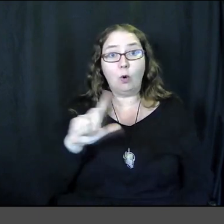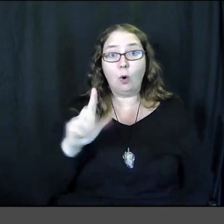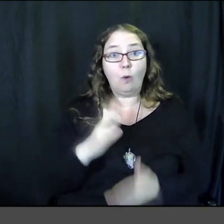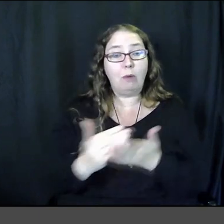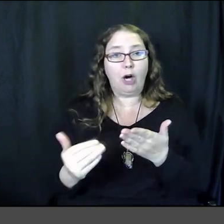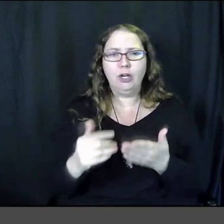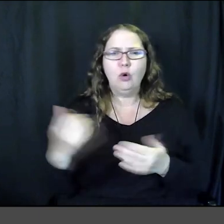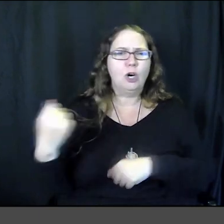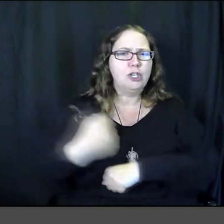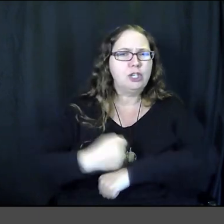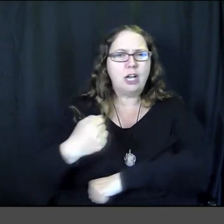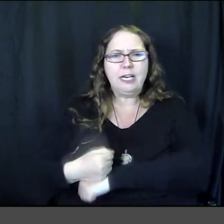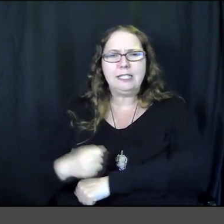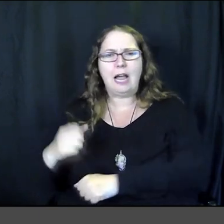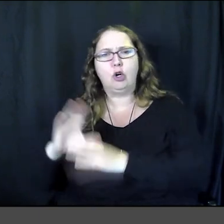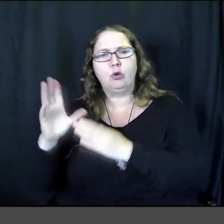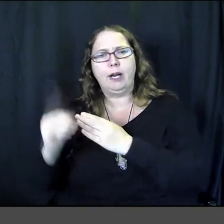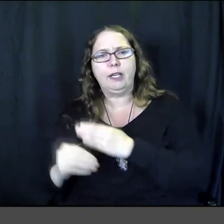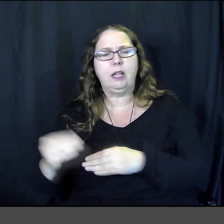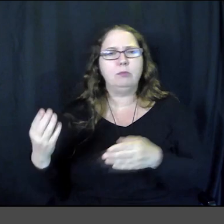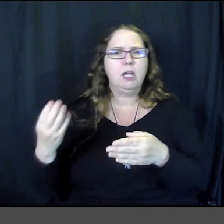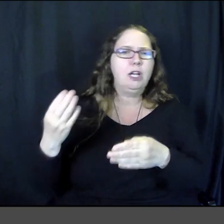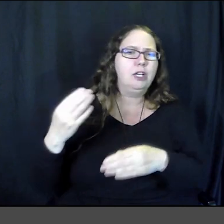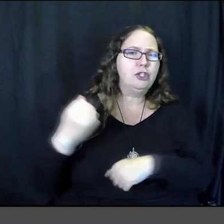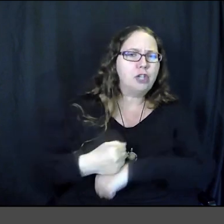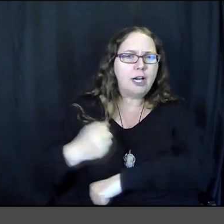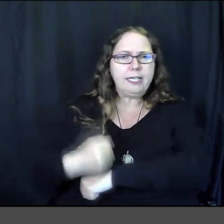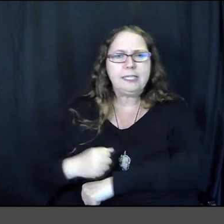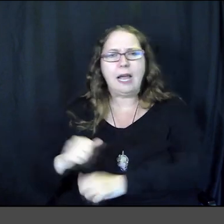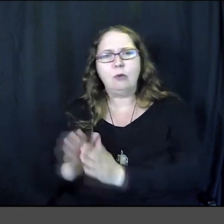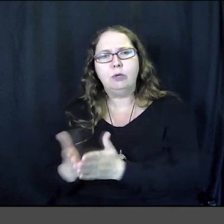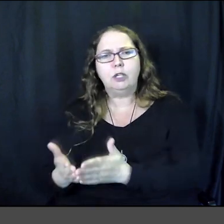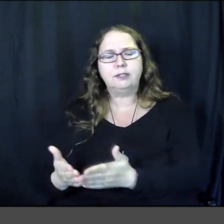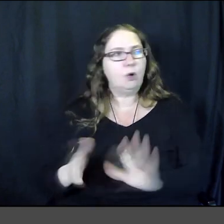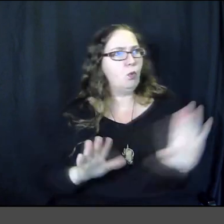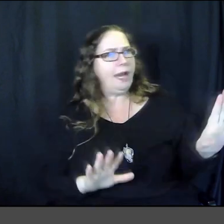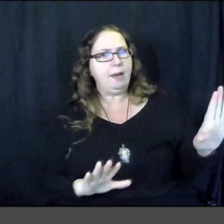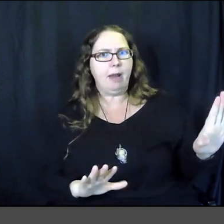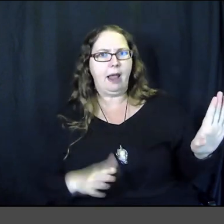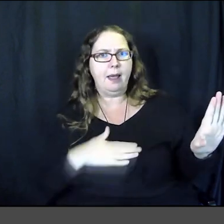WHO ARE LIKE, WAIT A MINUTE, MY BABY, MY BABY HAS A RIGHT TO BE ABLE TO LEARN.